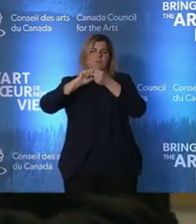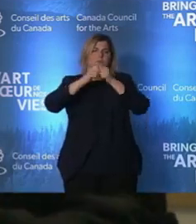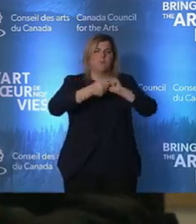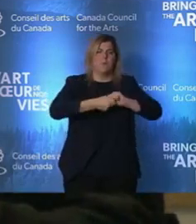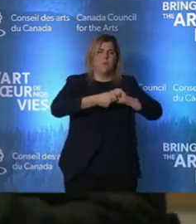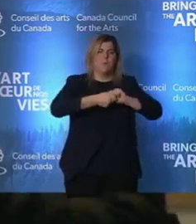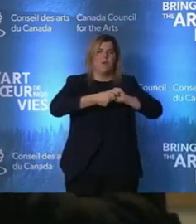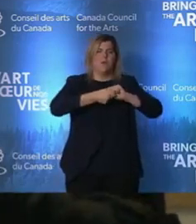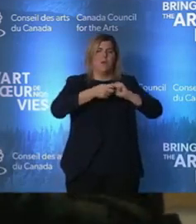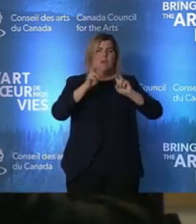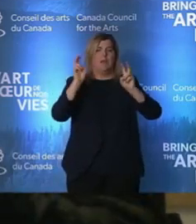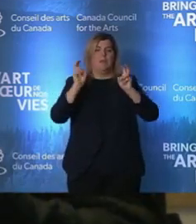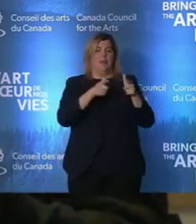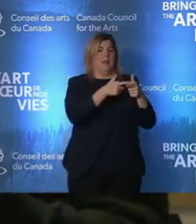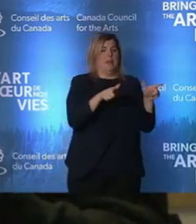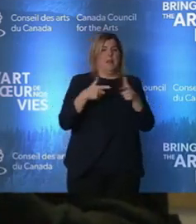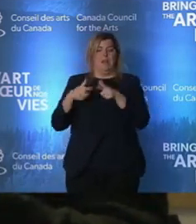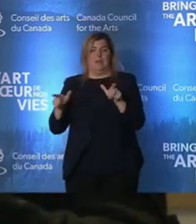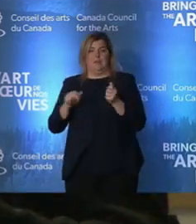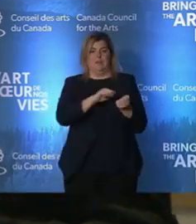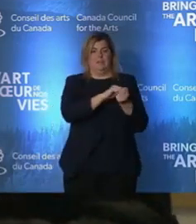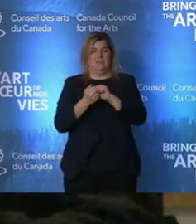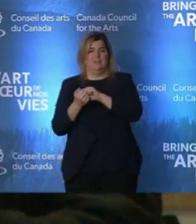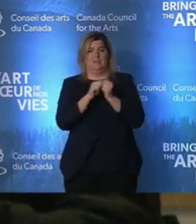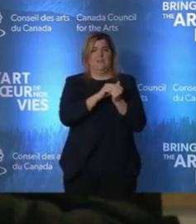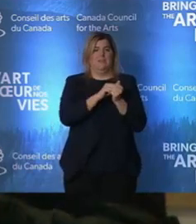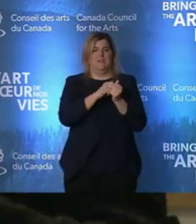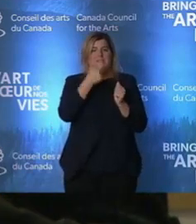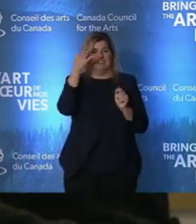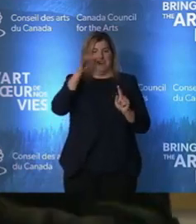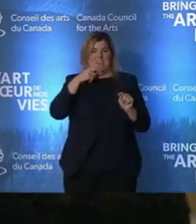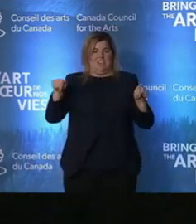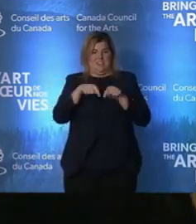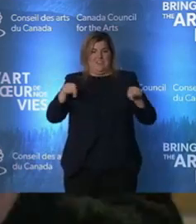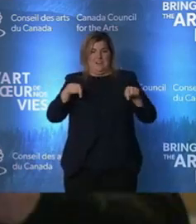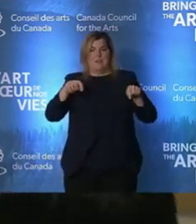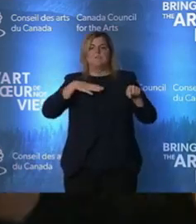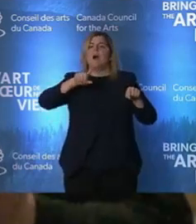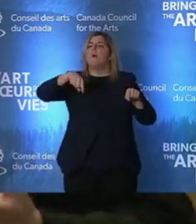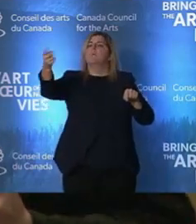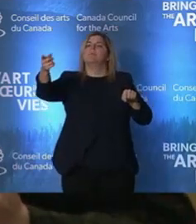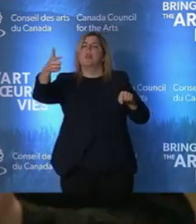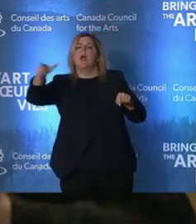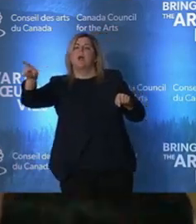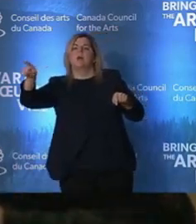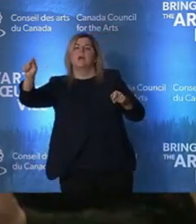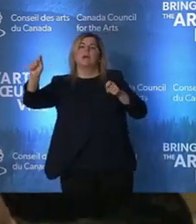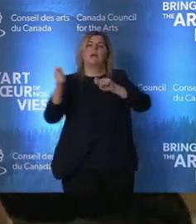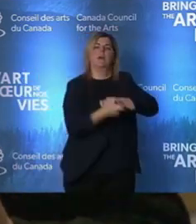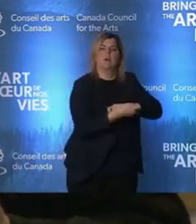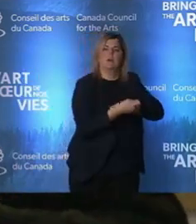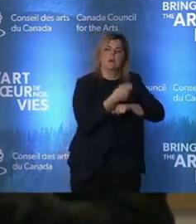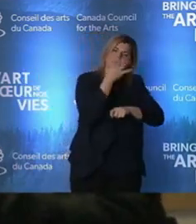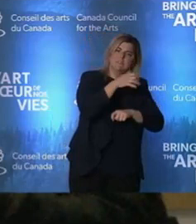so I wonder if that policy could change or is it a policy that - is there a reason for that?